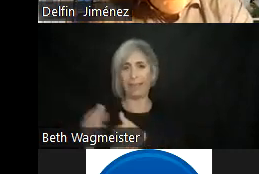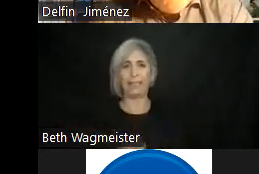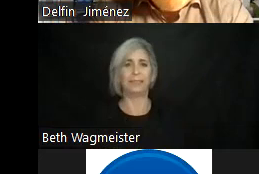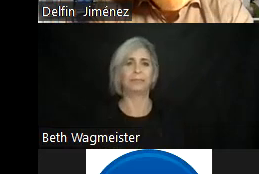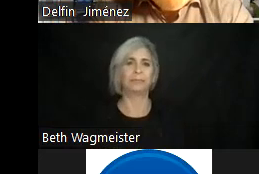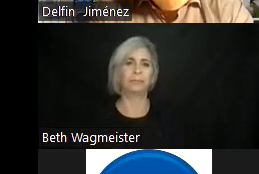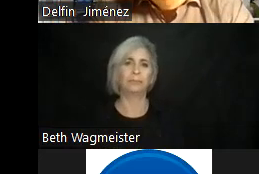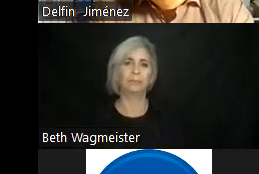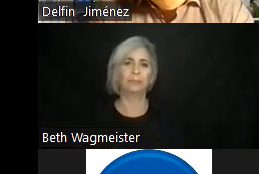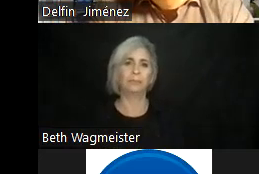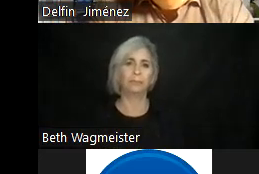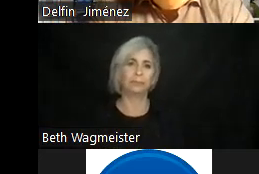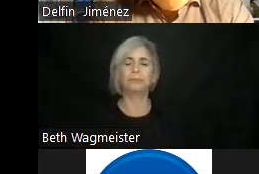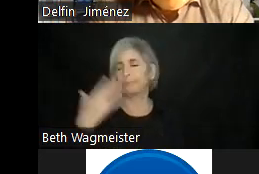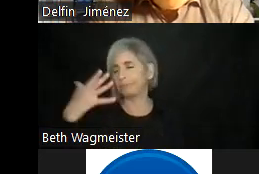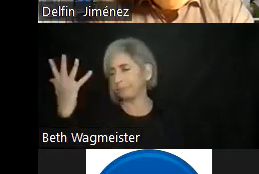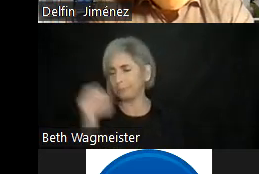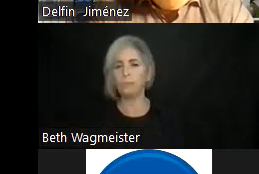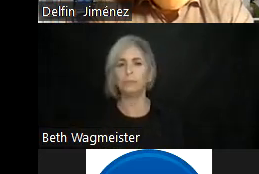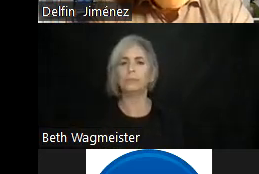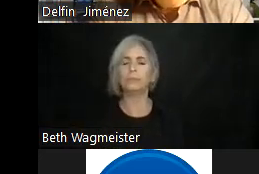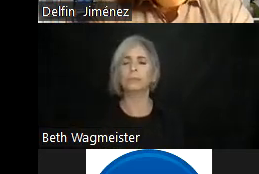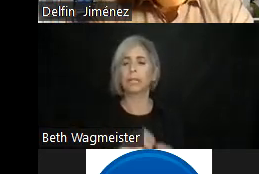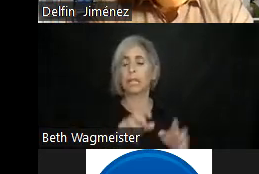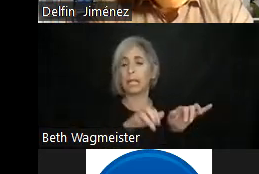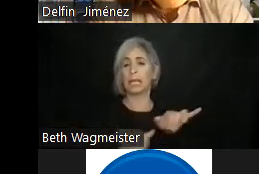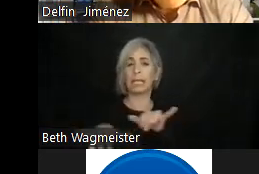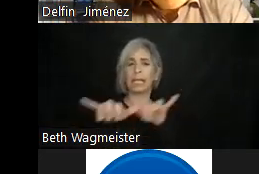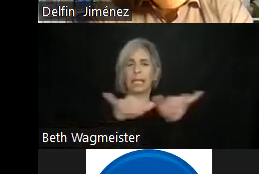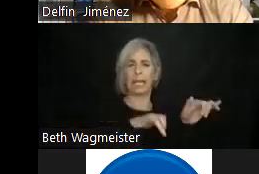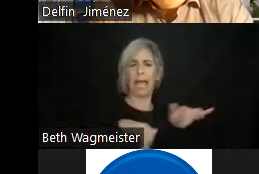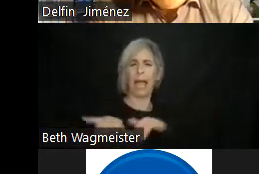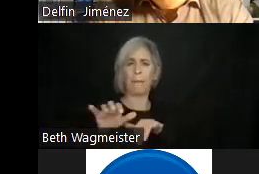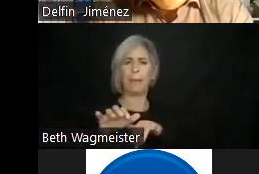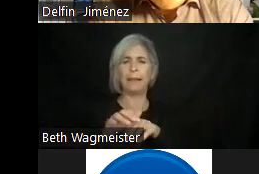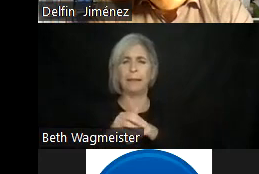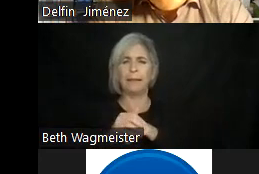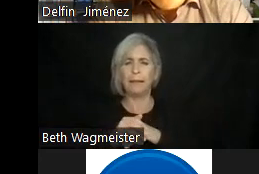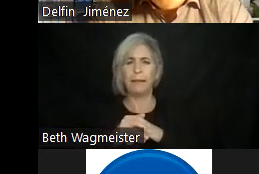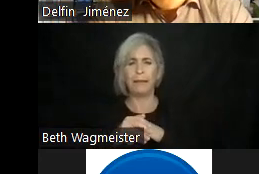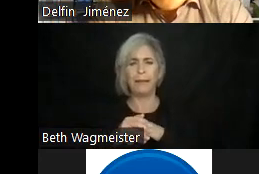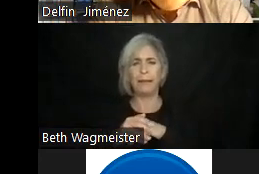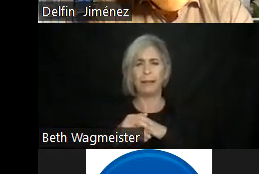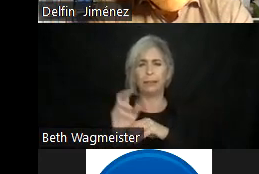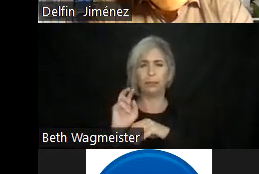Well, then common standards sections, the core chapters with common requirements, and